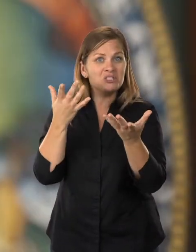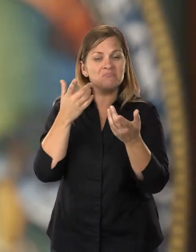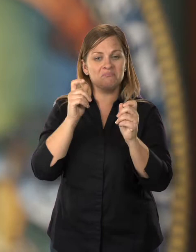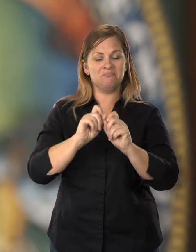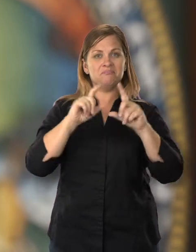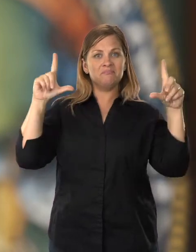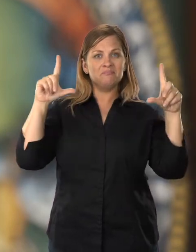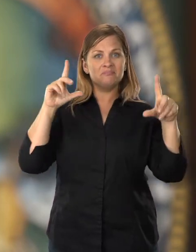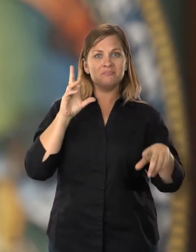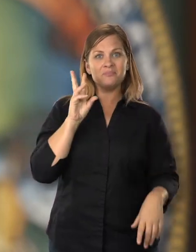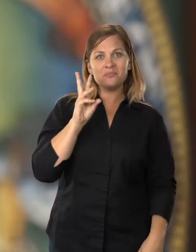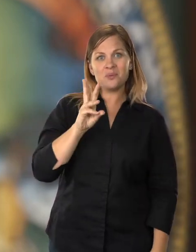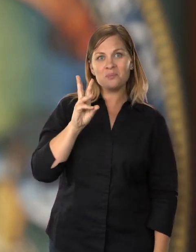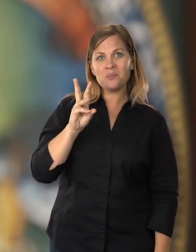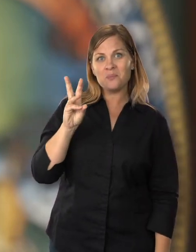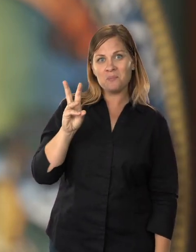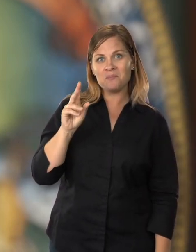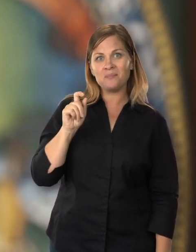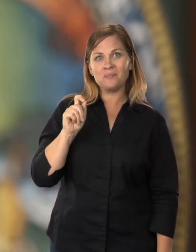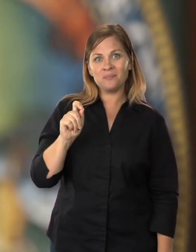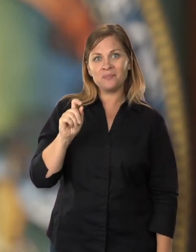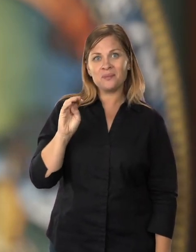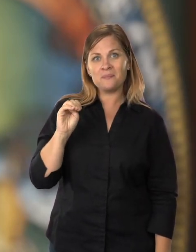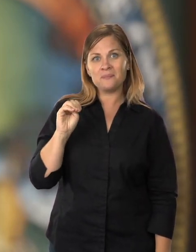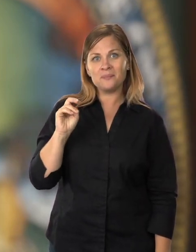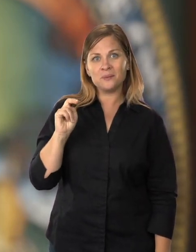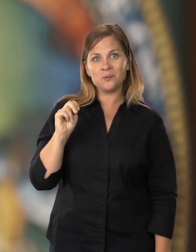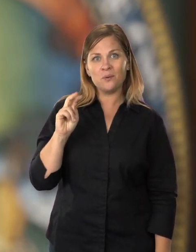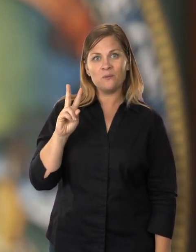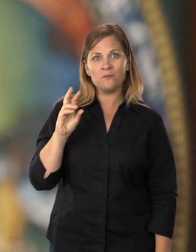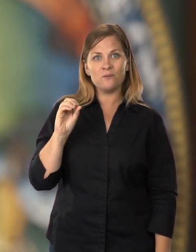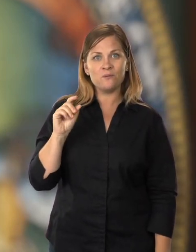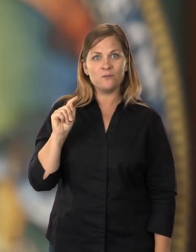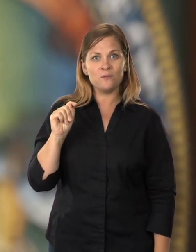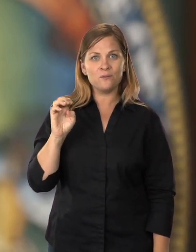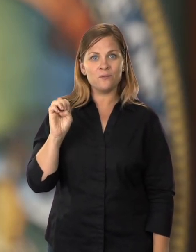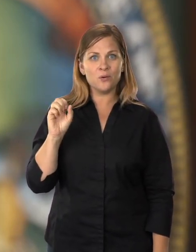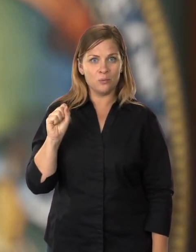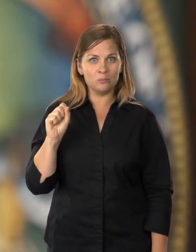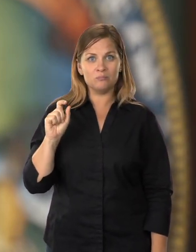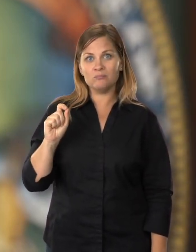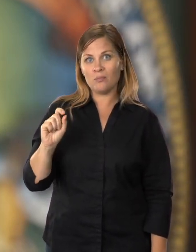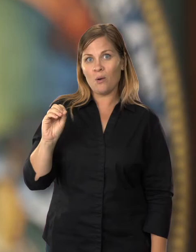For more information, go to www.mnvotes.org.